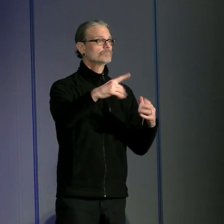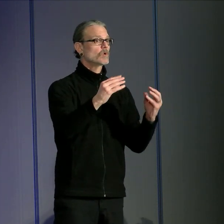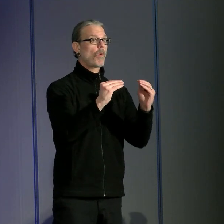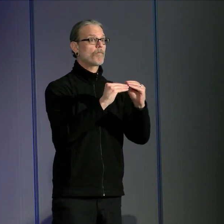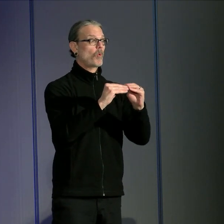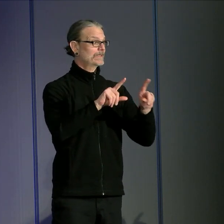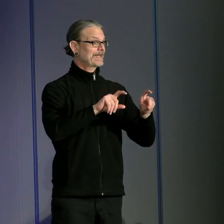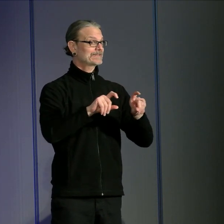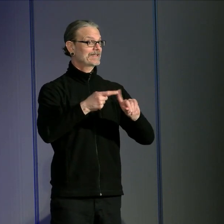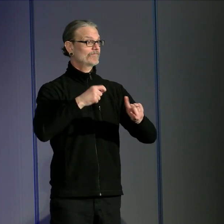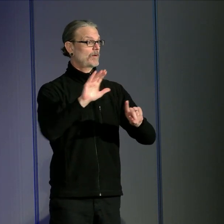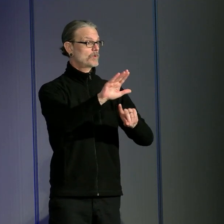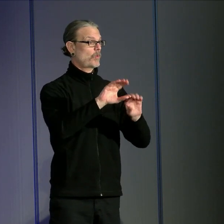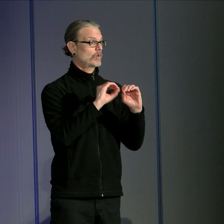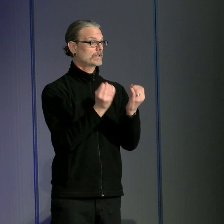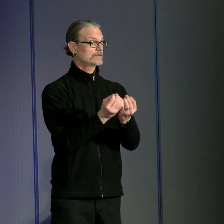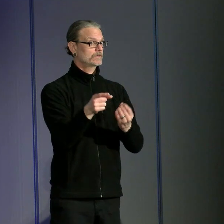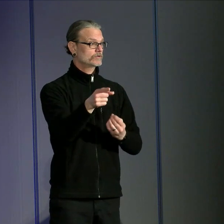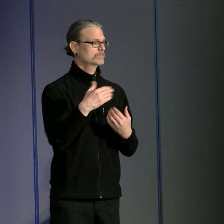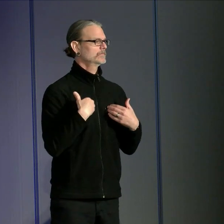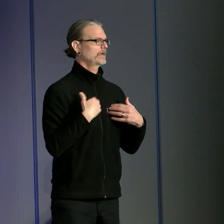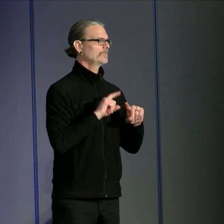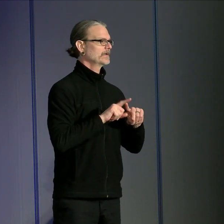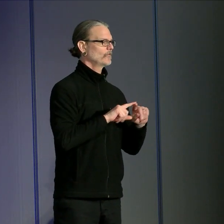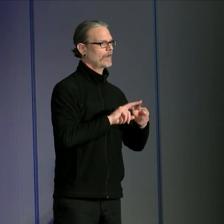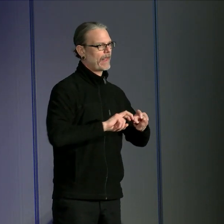You've got your -- you've done all your various forms of analysis.